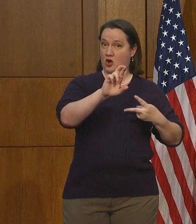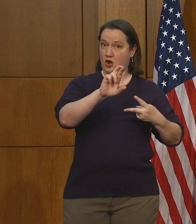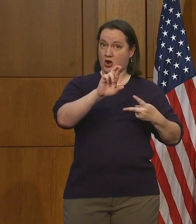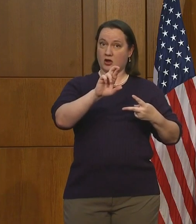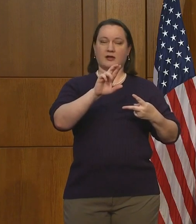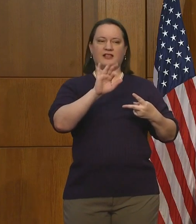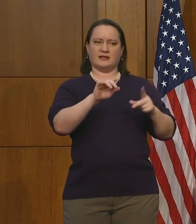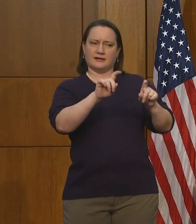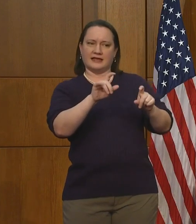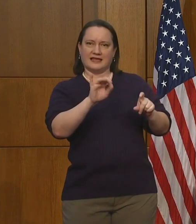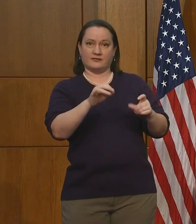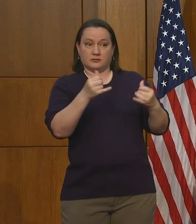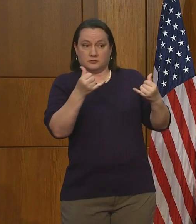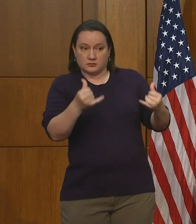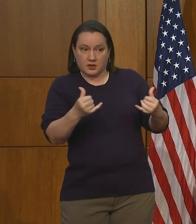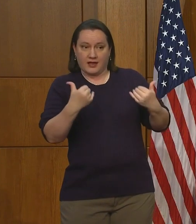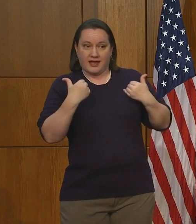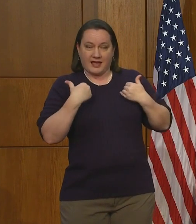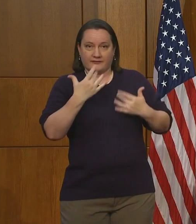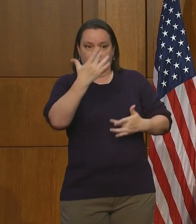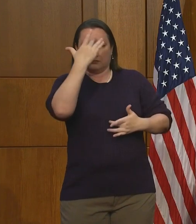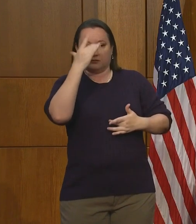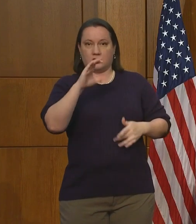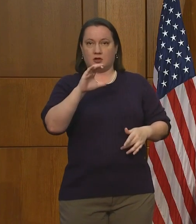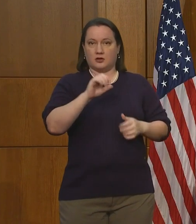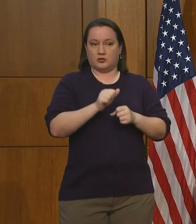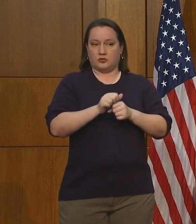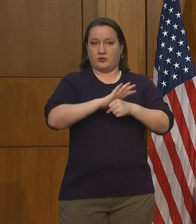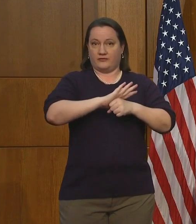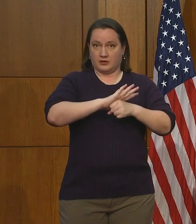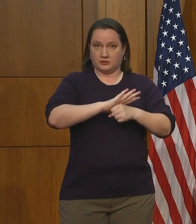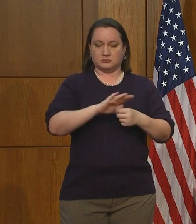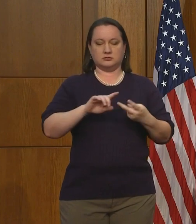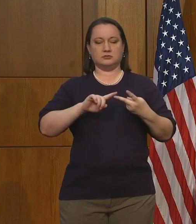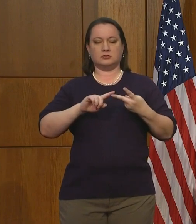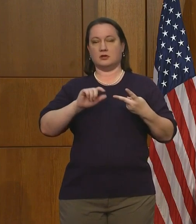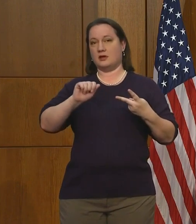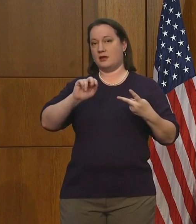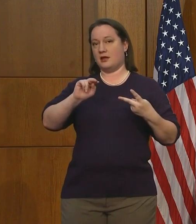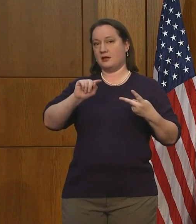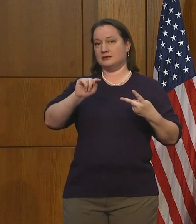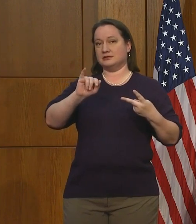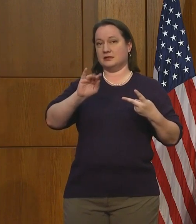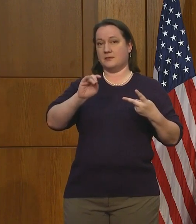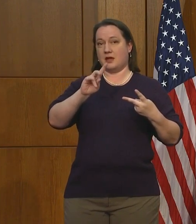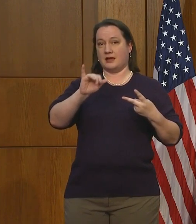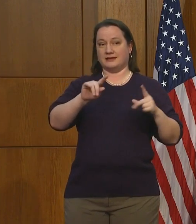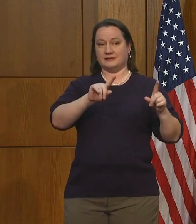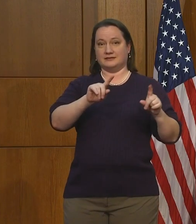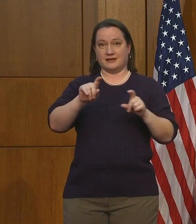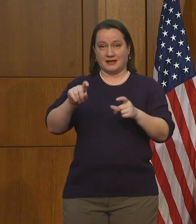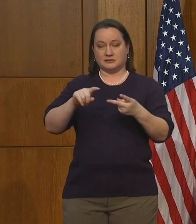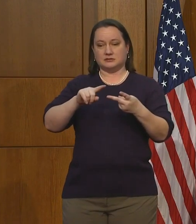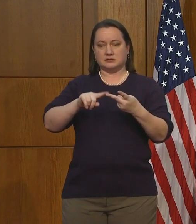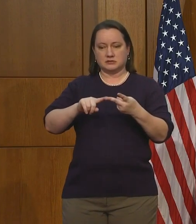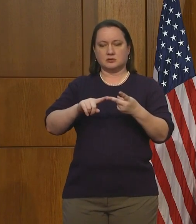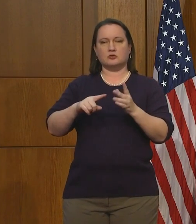TEST DETECTS IF SOMEONE ACTIVELY HAS THE CORONAVIRUS